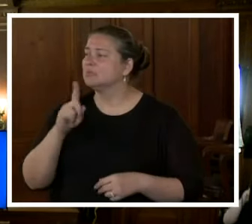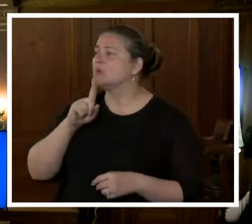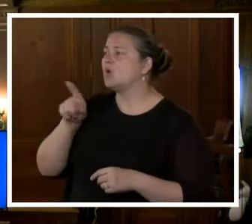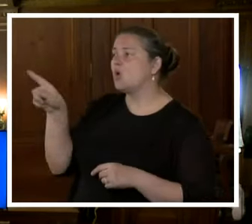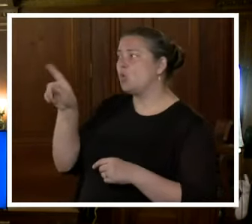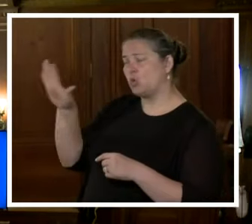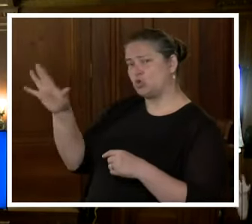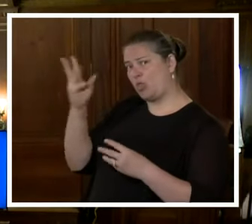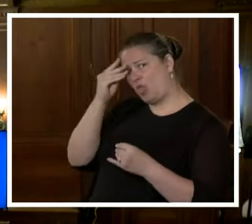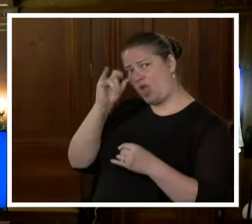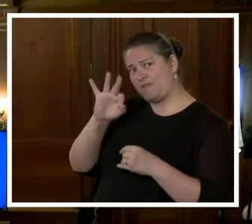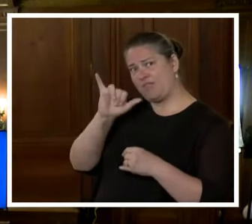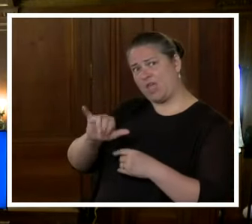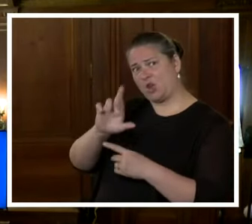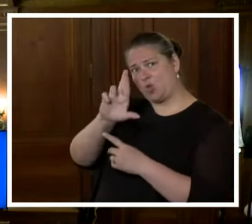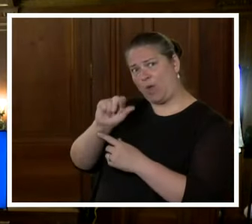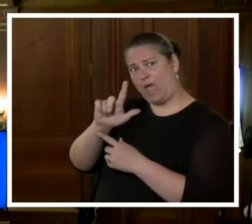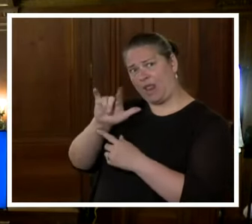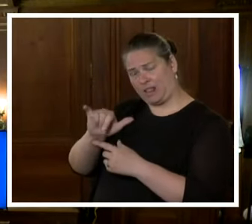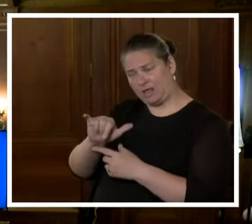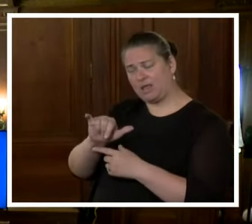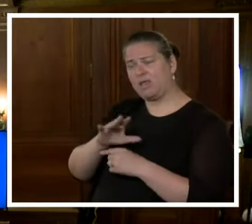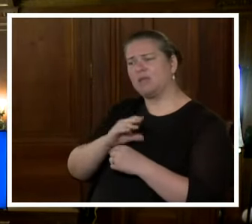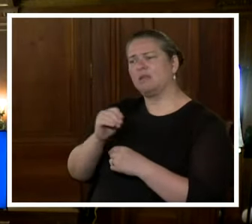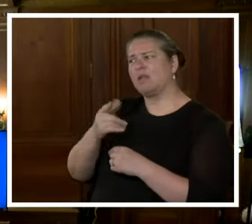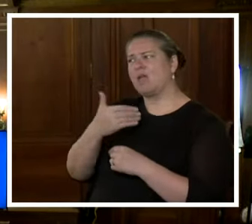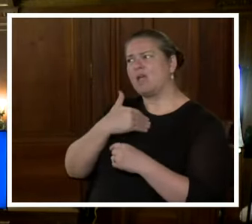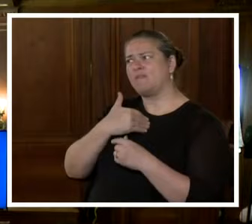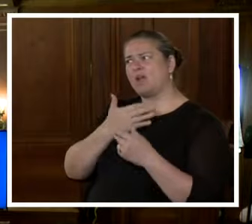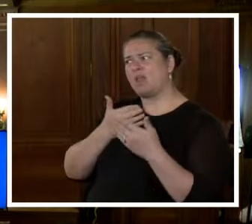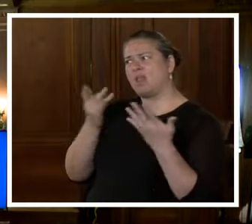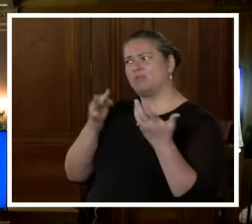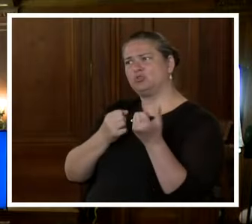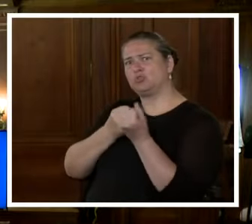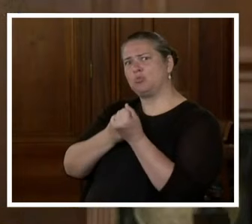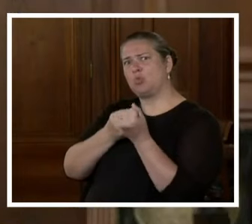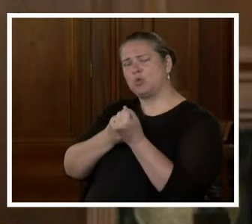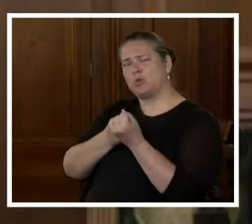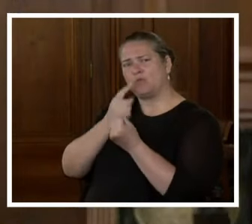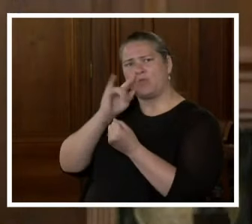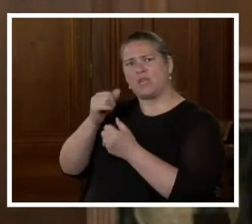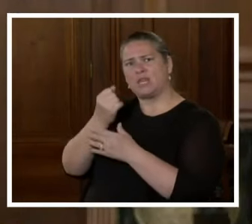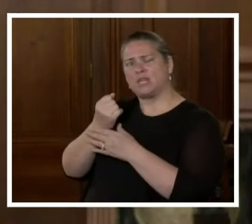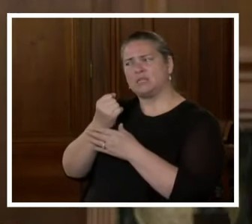AND THE FACT THAT IT WAS AN EFFORT TO CREATE FEAR AND